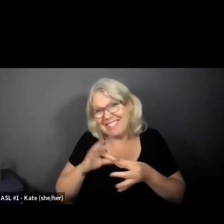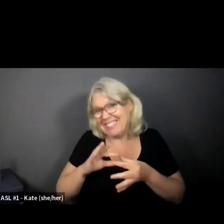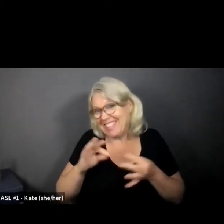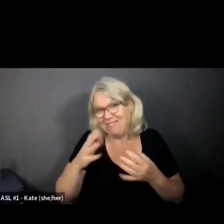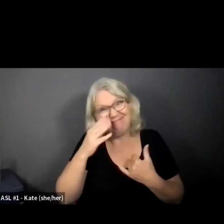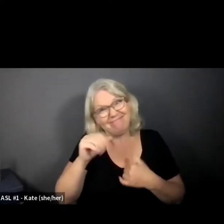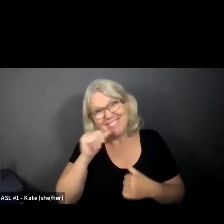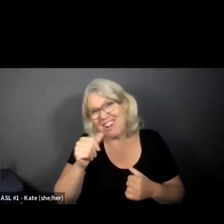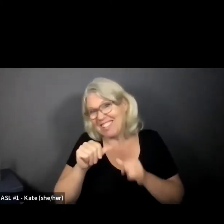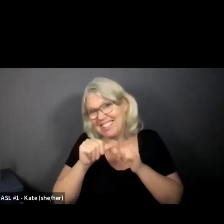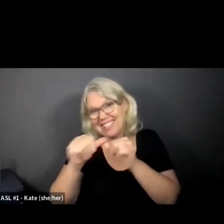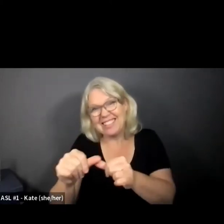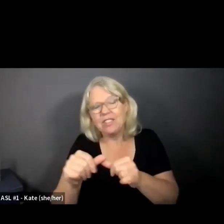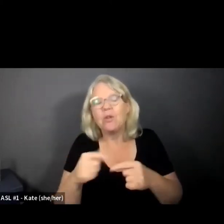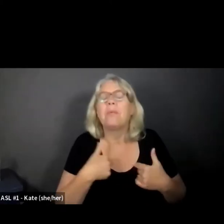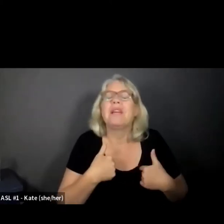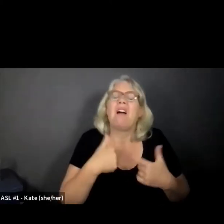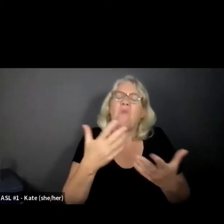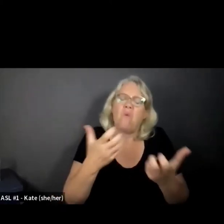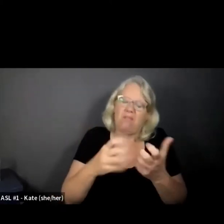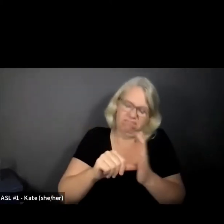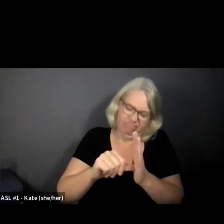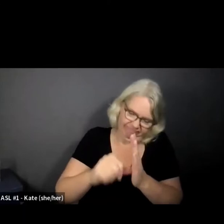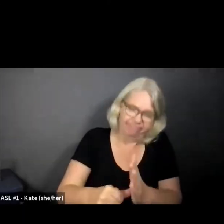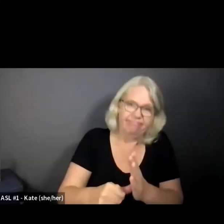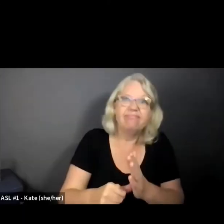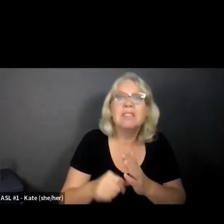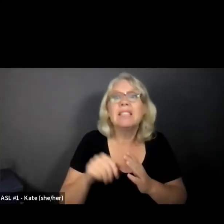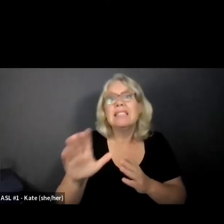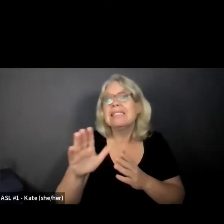WOULD LIKE TO UNDERSCORE HOW CRITICAL HIS LEADERSHIP HAS BEEN THROUGHOUT THE YEARS AND